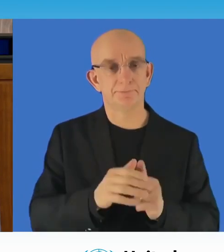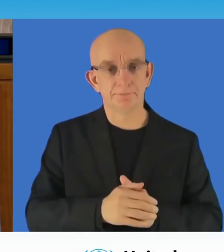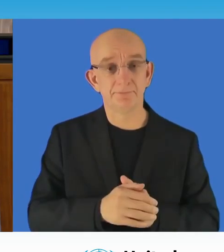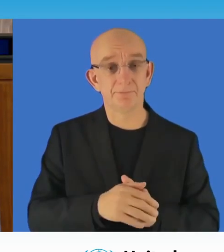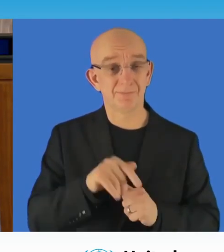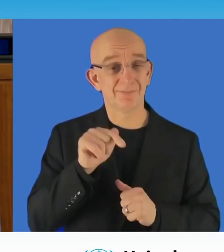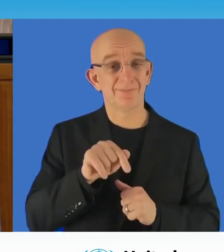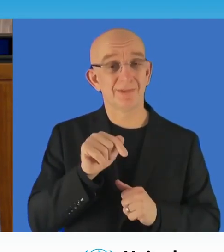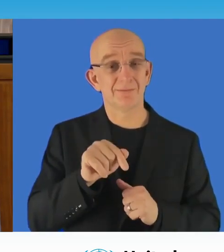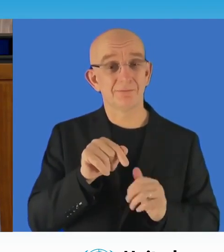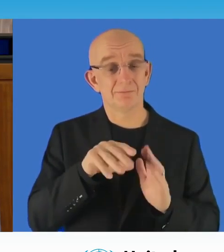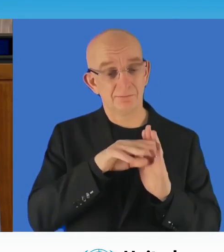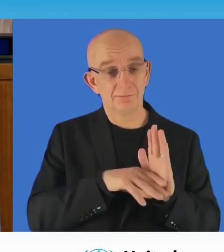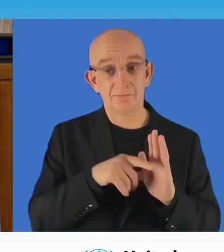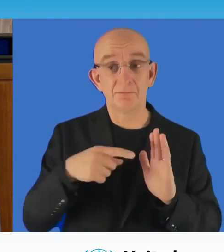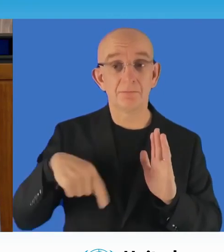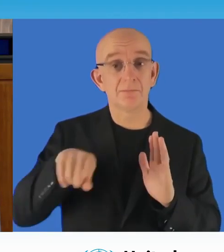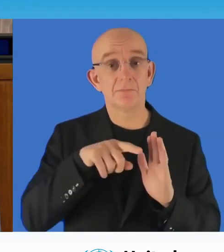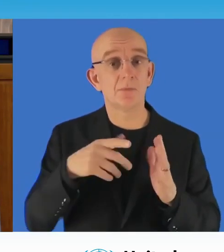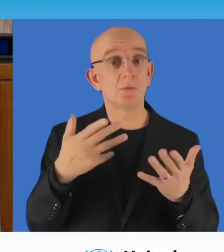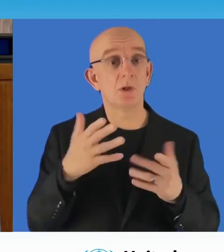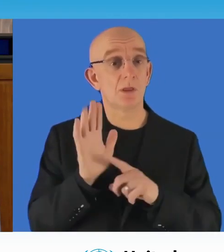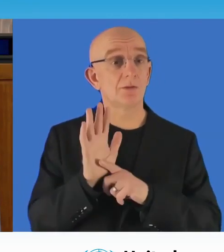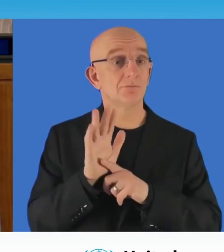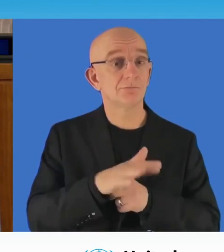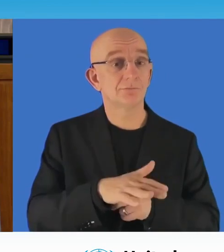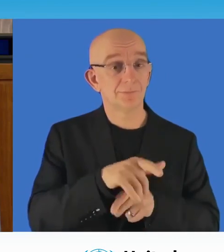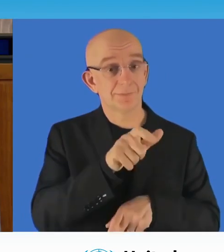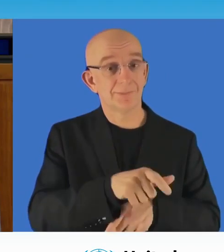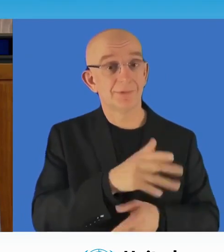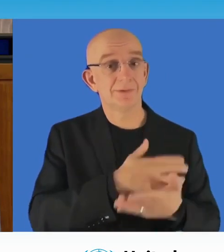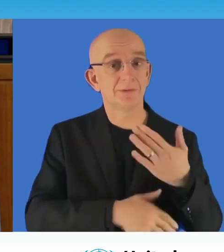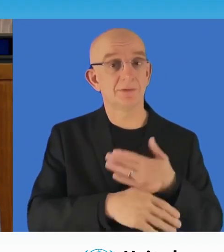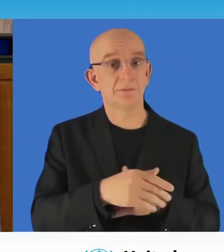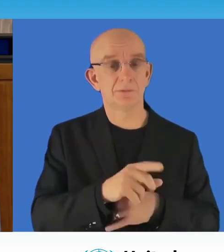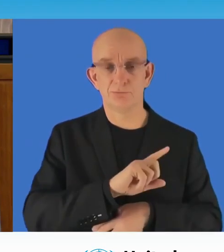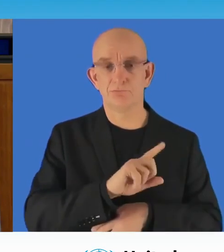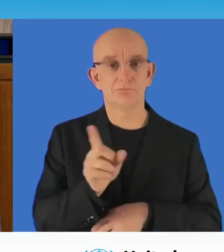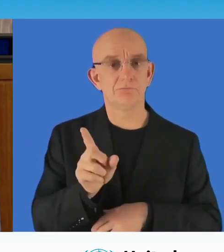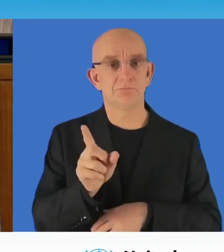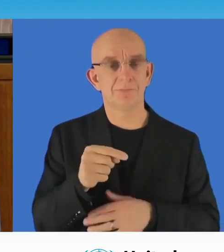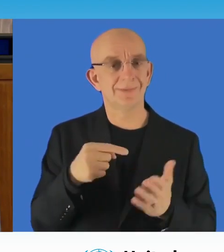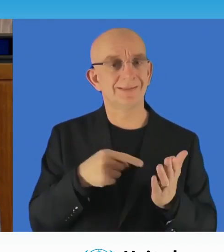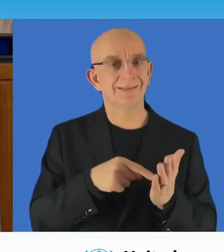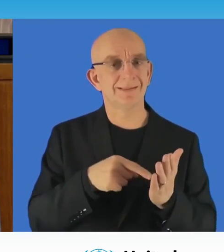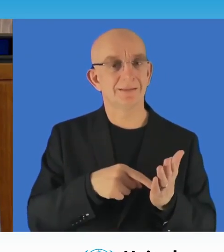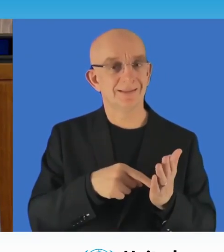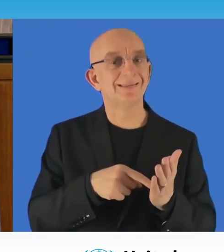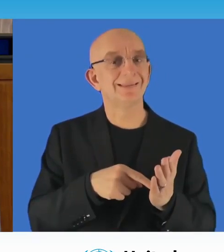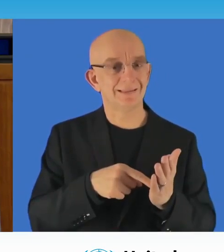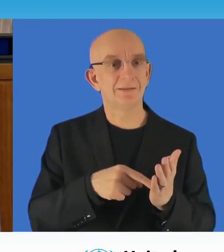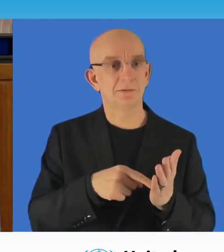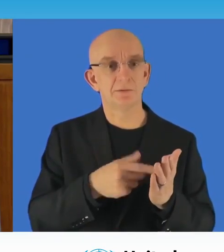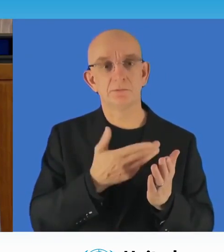which mandates the provision of convenience perose me disabilities in terms of using mobile apps and